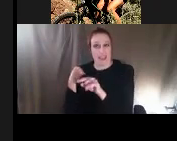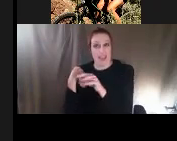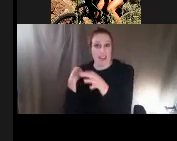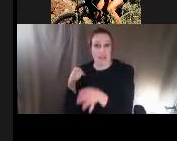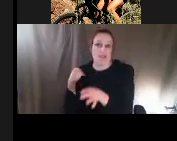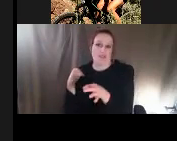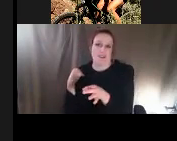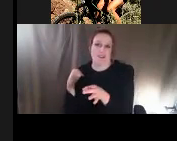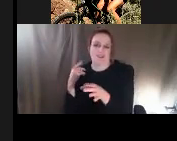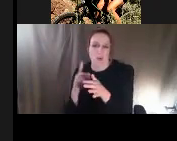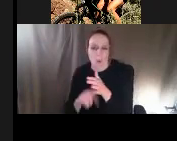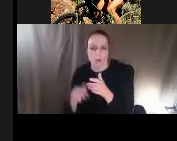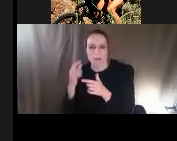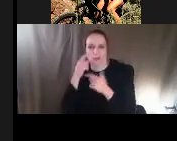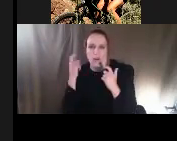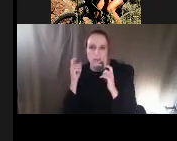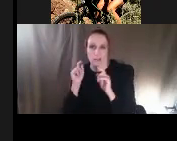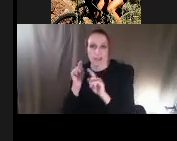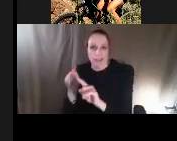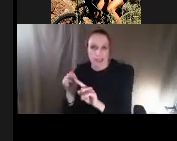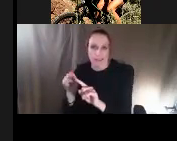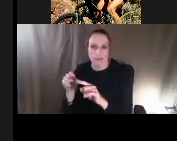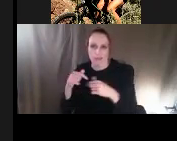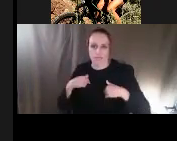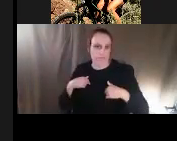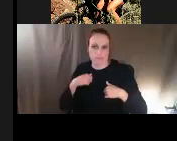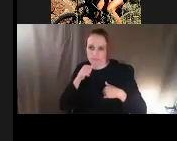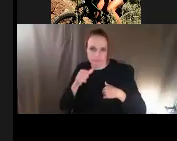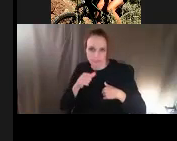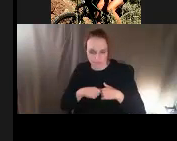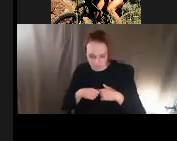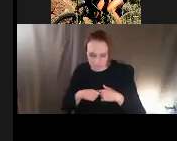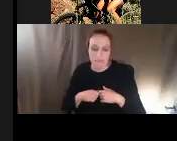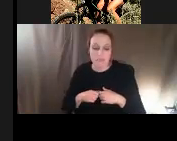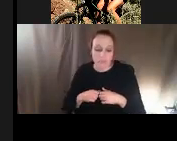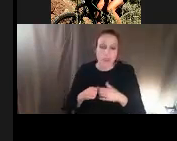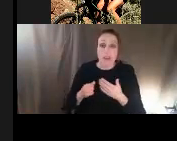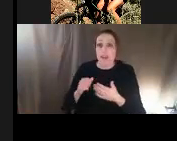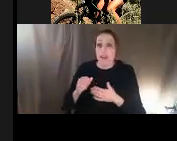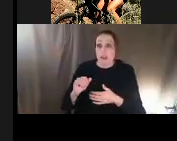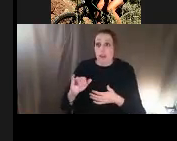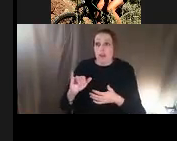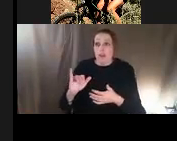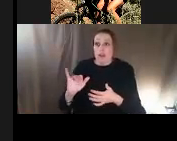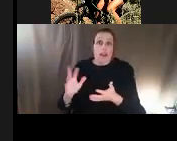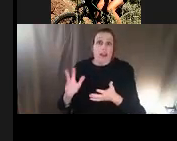traumatic and what happens, and then those effects could be short term or longterm for that individual.